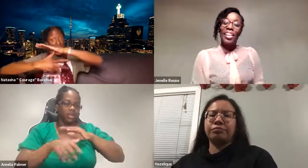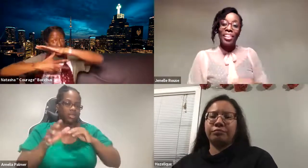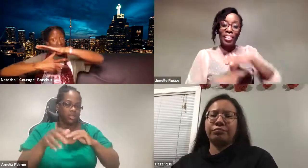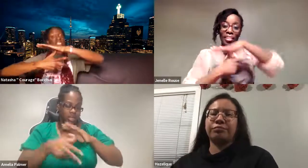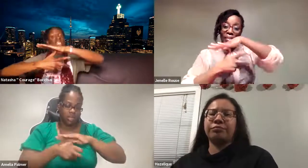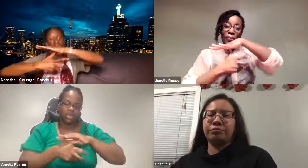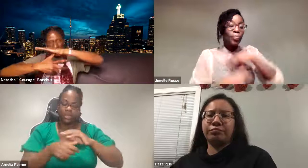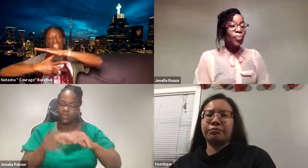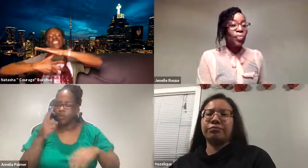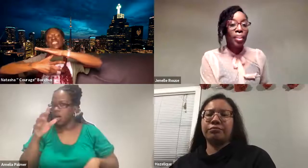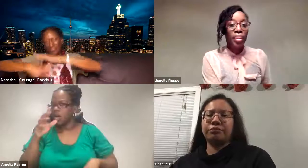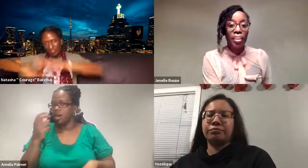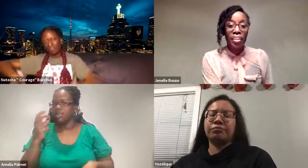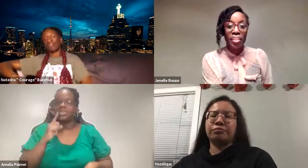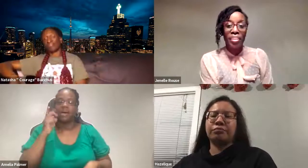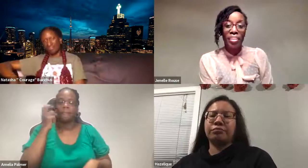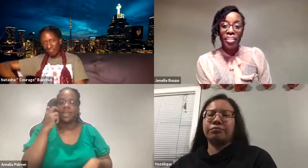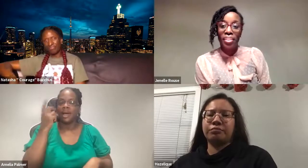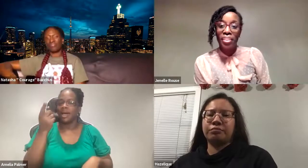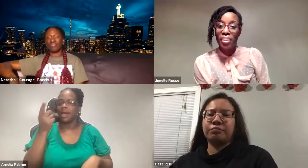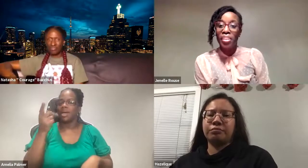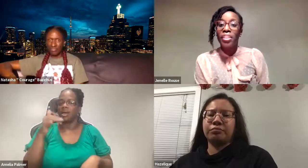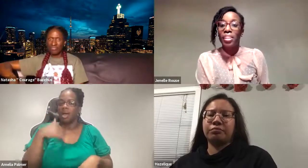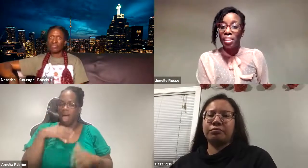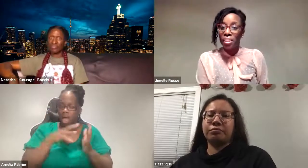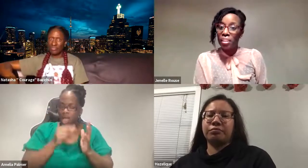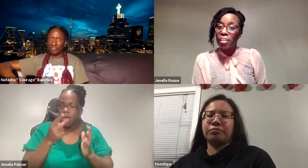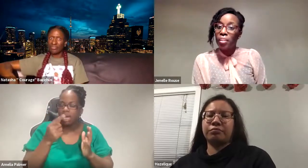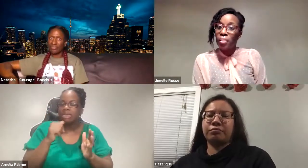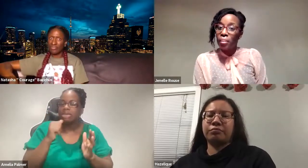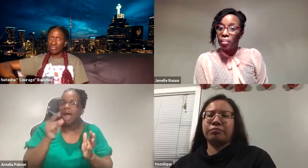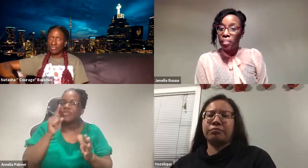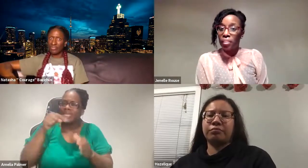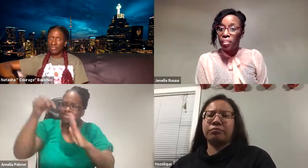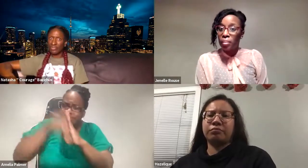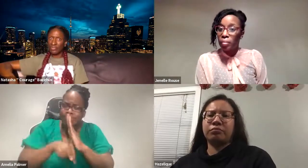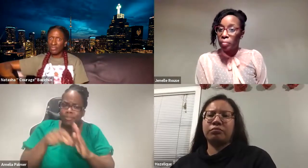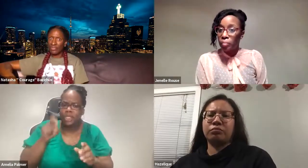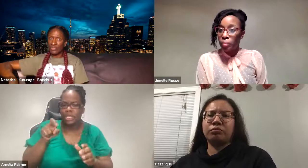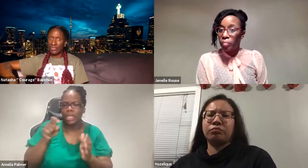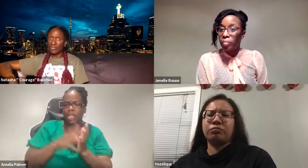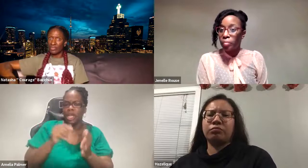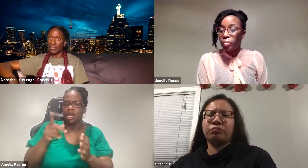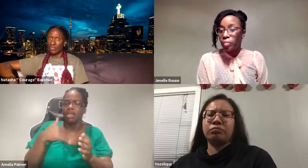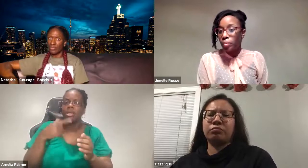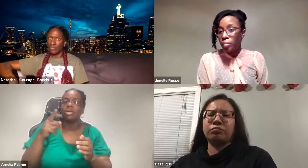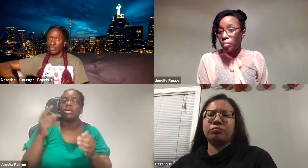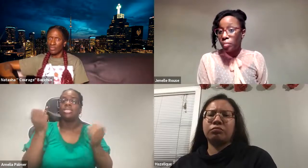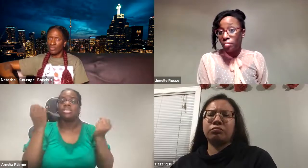and so maybe this can be a sign. [interpreter clarifying] carmelle do you know how to translate that? - no no okay - and amelia adding